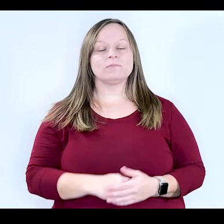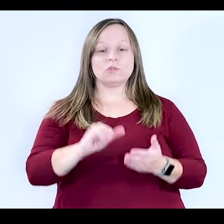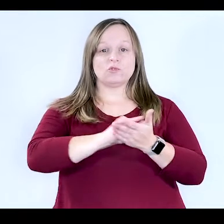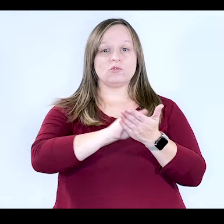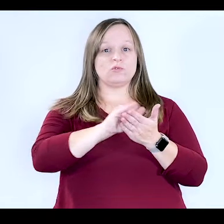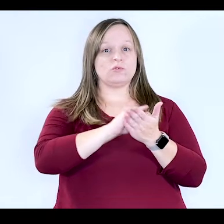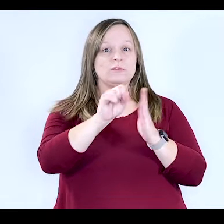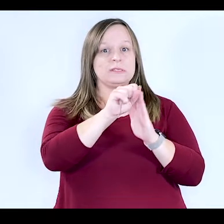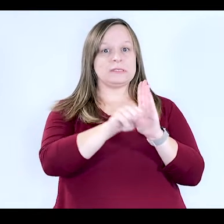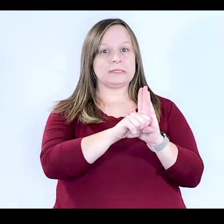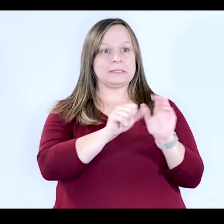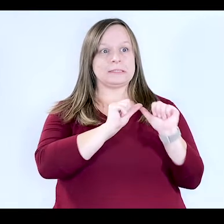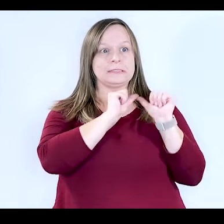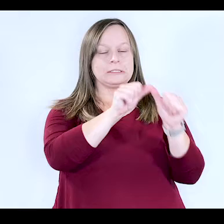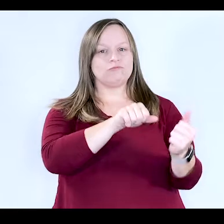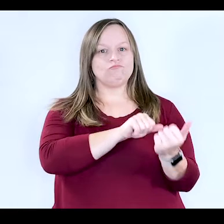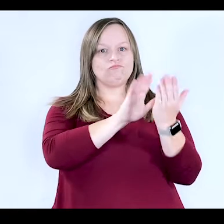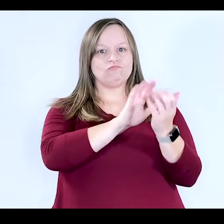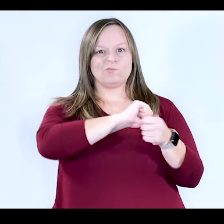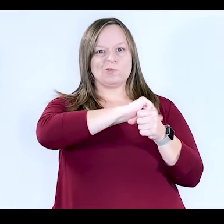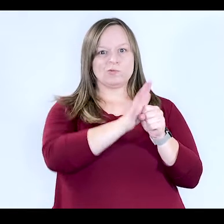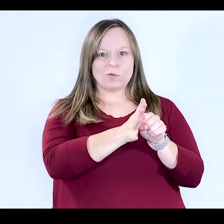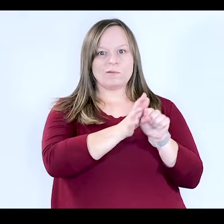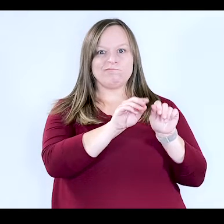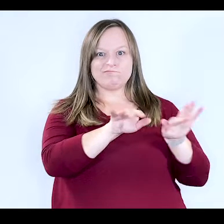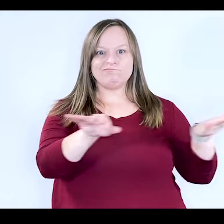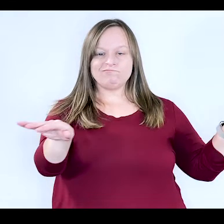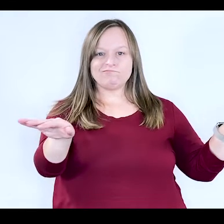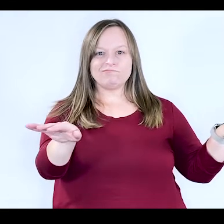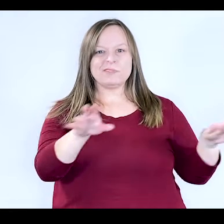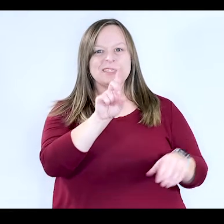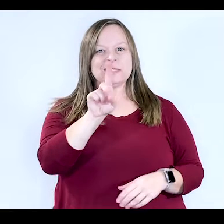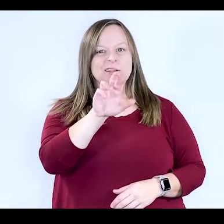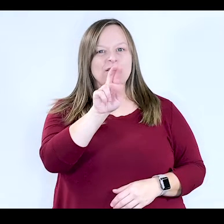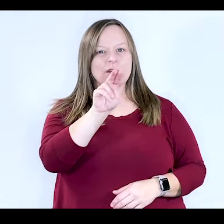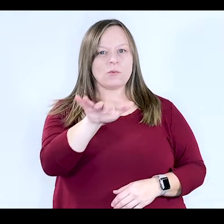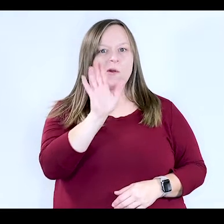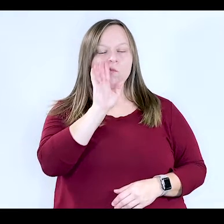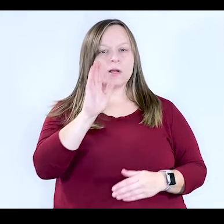As New York state continues to address the coronavirus pandemic, Disability Rights New York